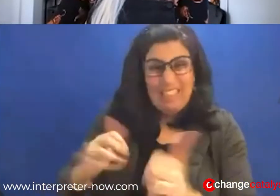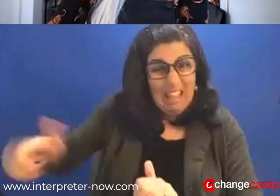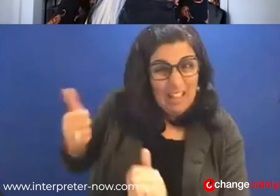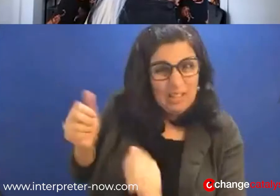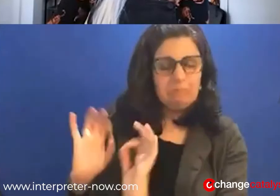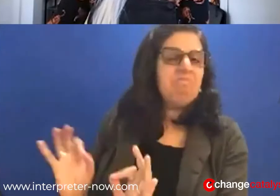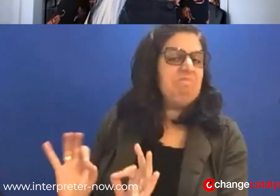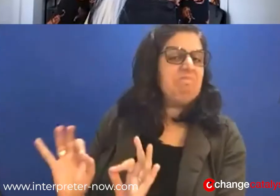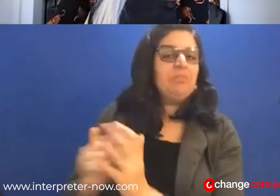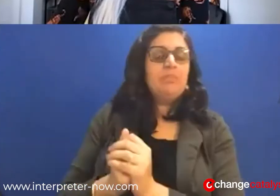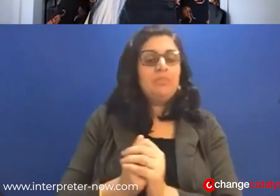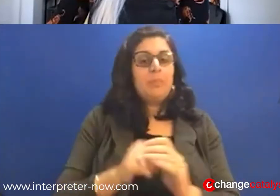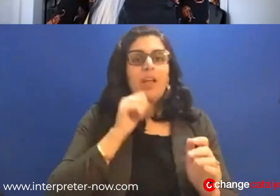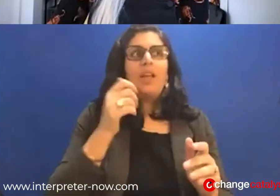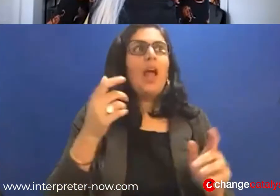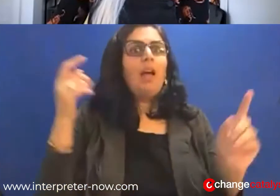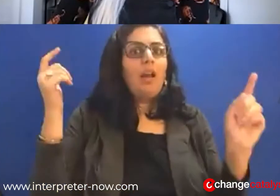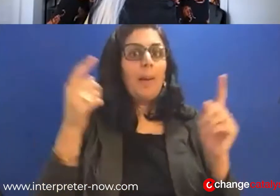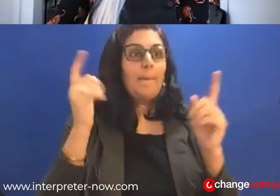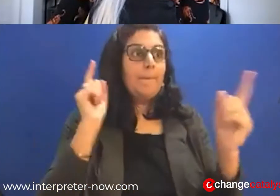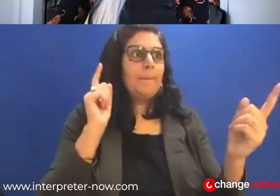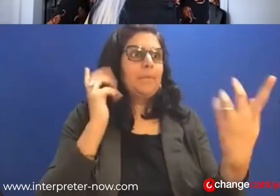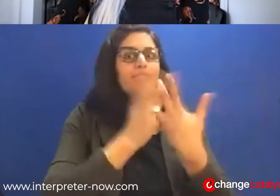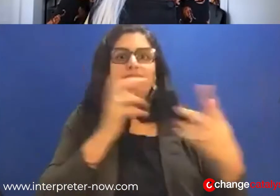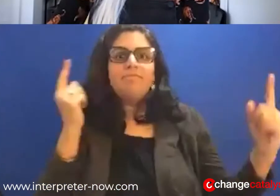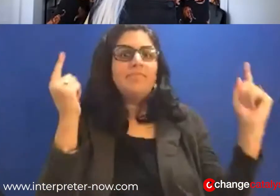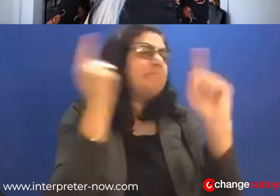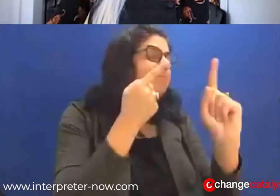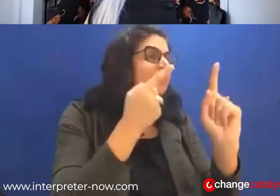going to be fulfilling our mission without keeping that really high level of authenticity on the platform.